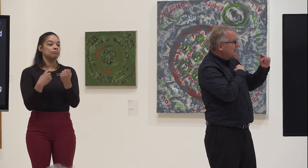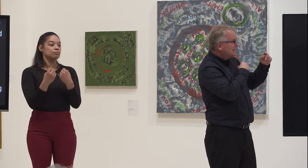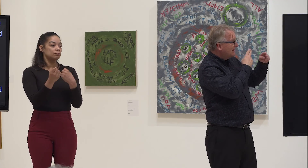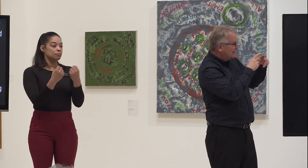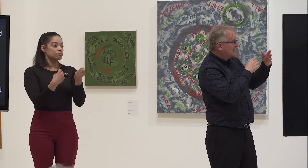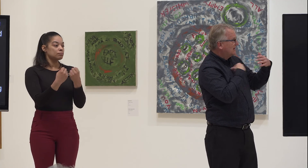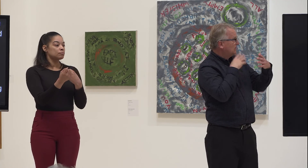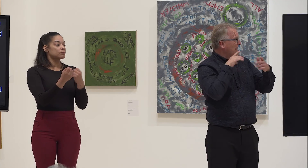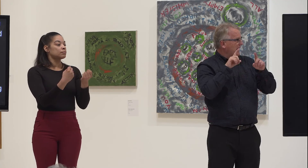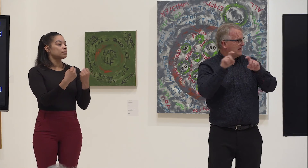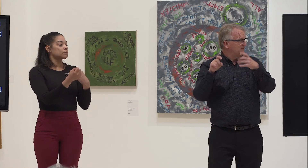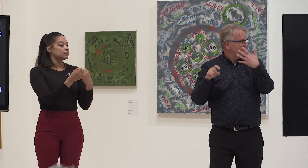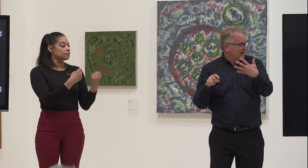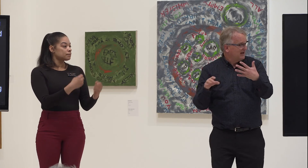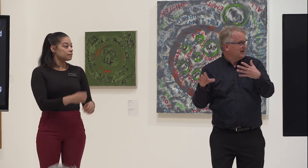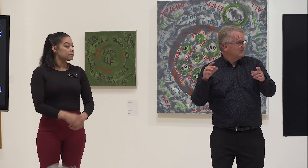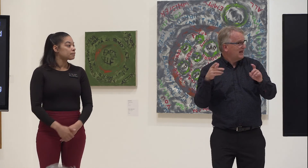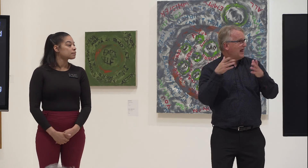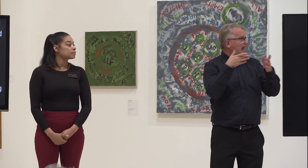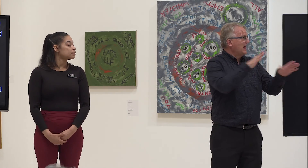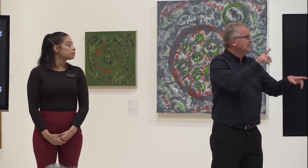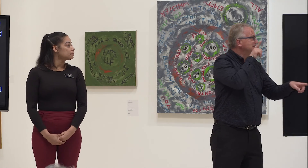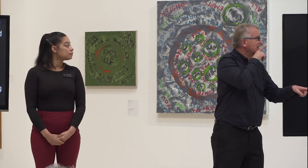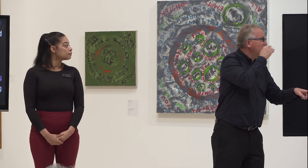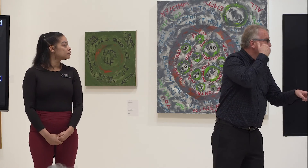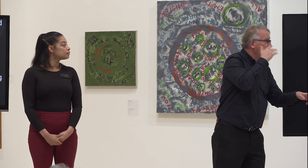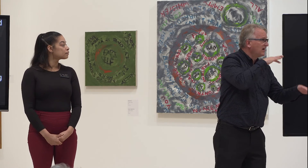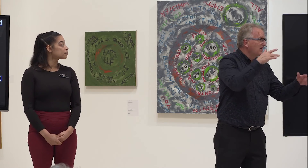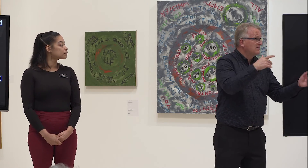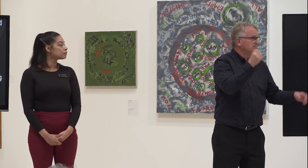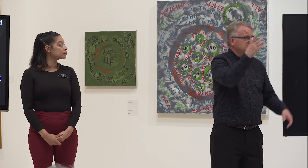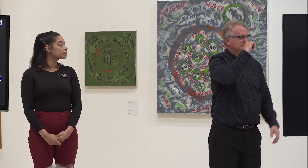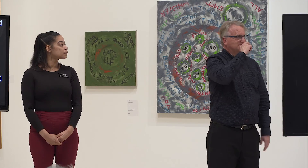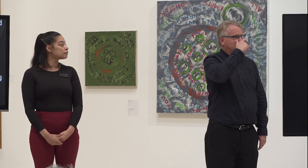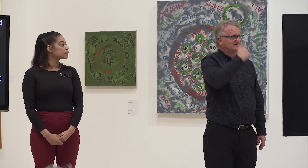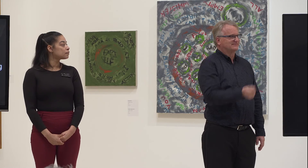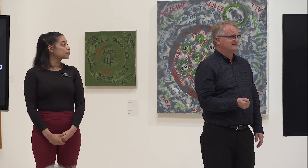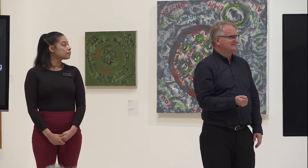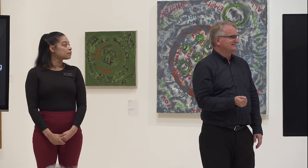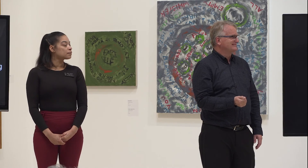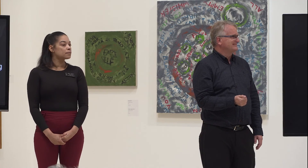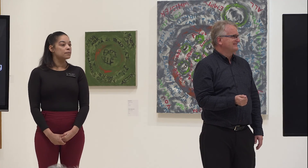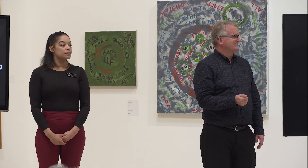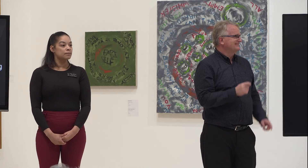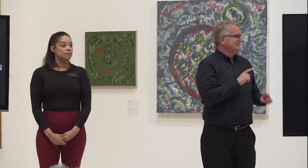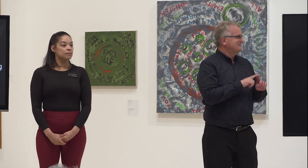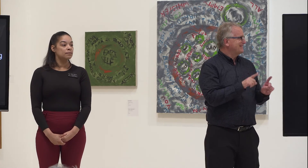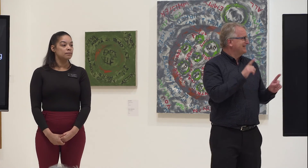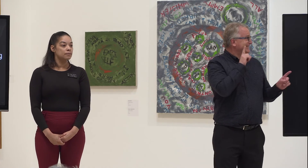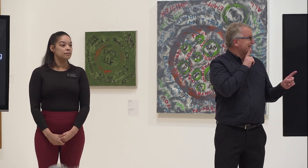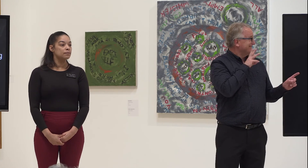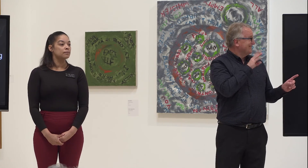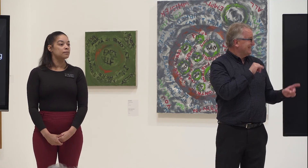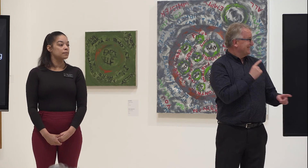or an academic presentation. The agencies need to begin to present options to the Deaf people so that they can assess